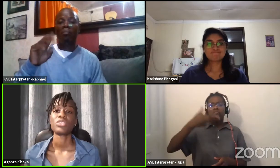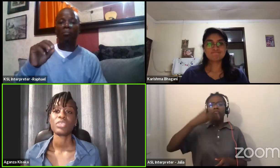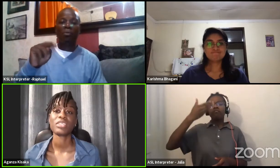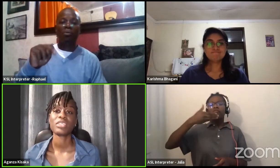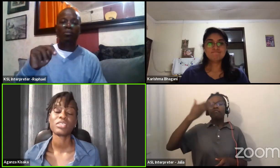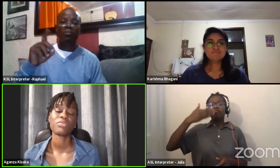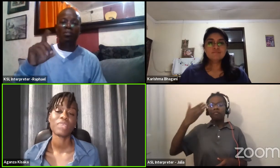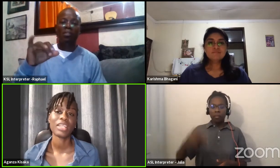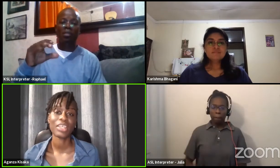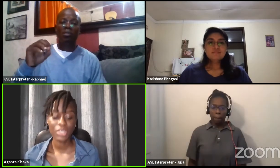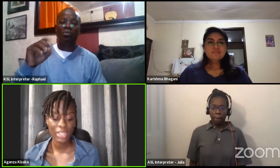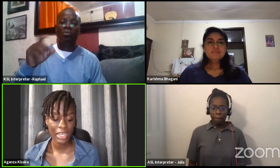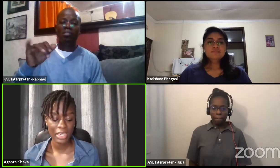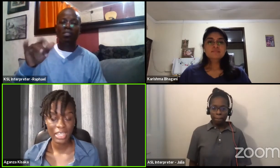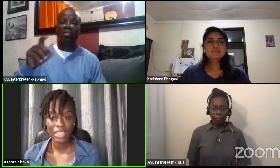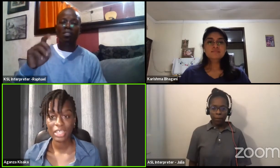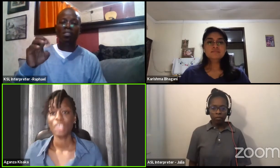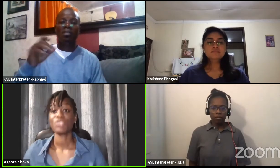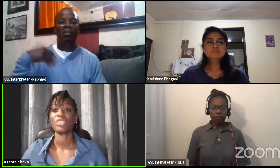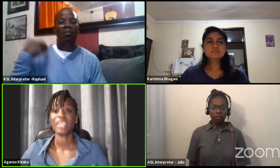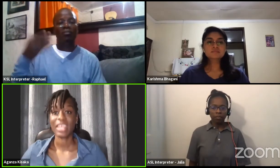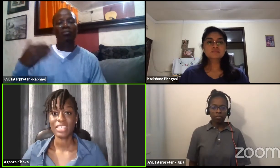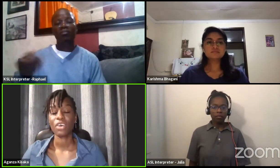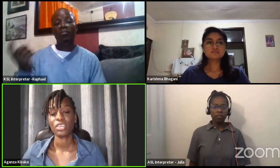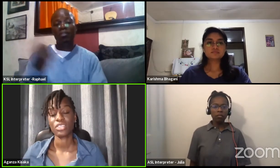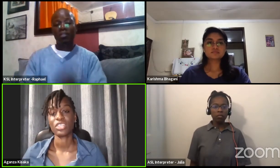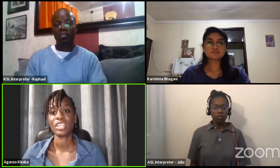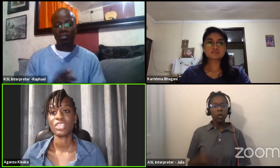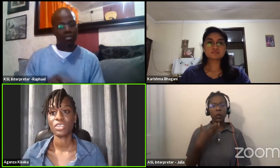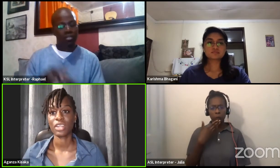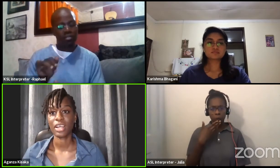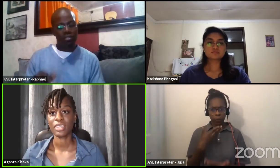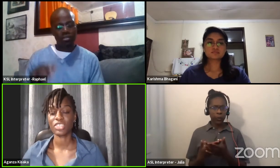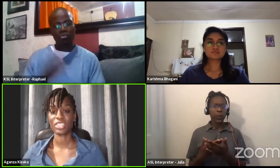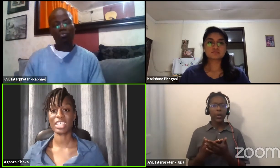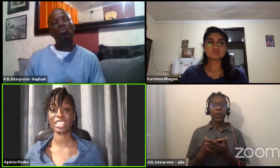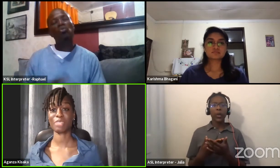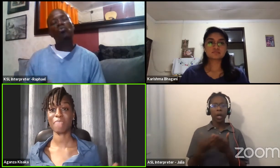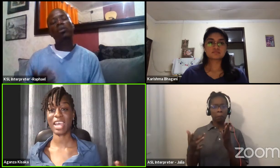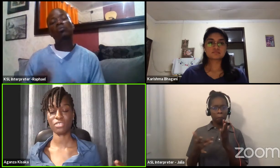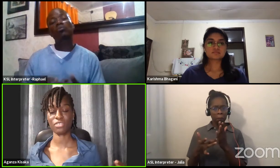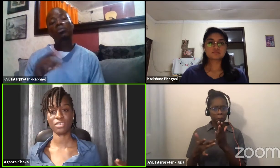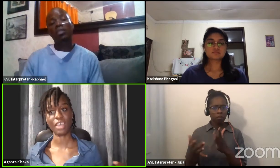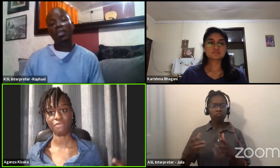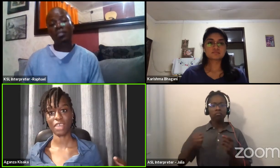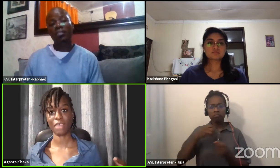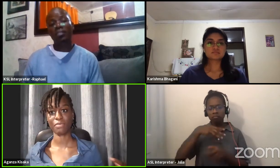So this is a really good technique to get oxygen into your lungs and just expand your diaphragm.